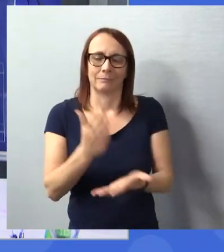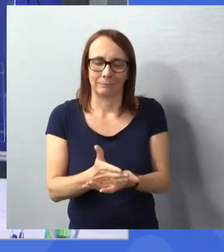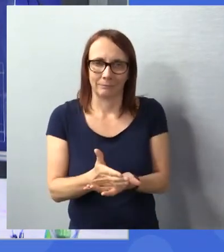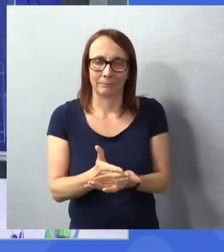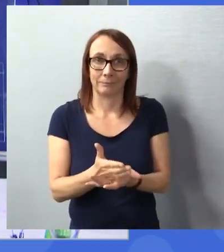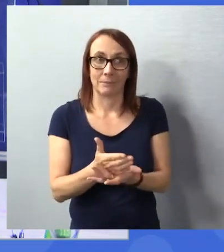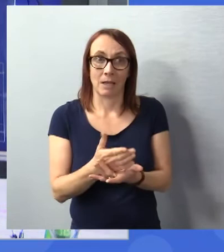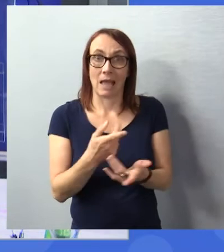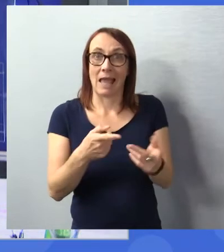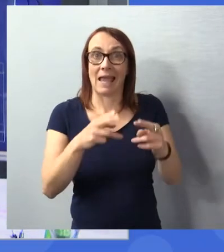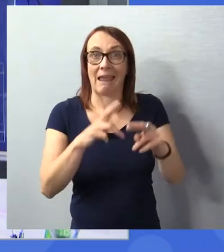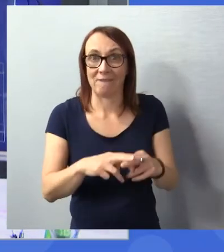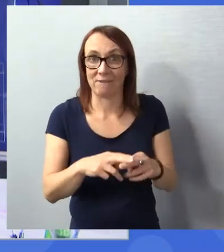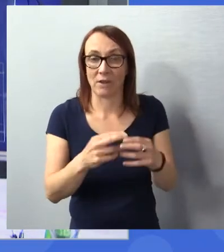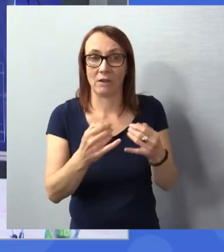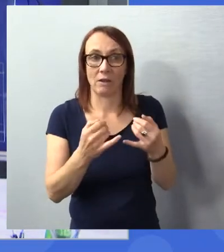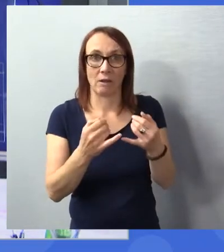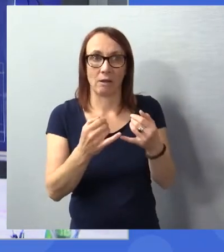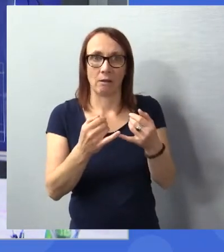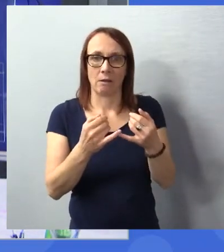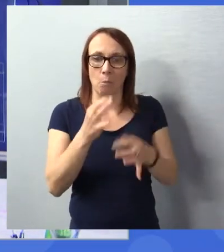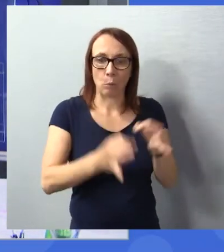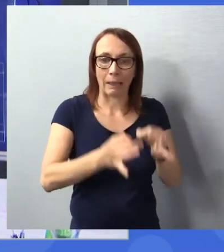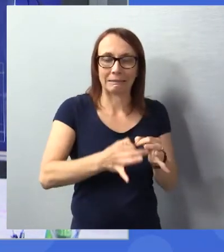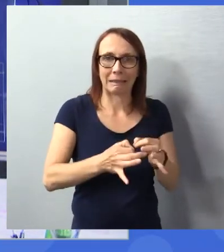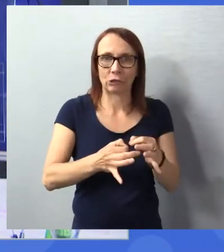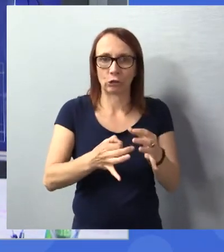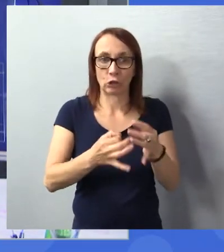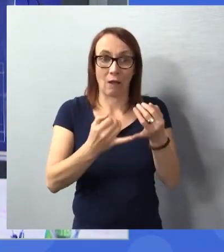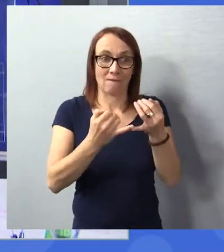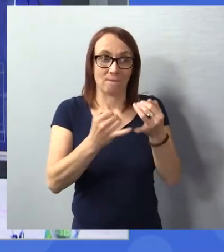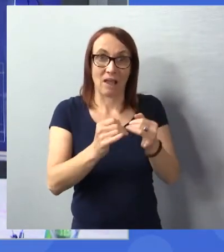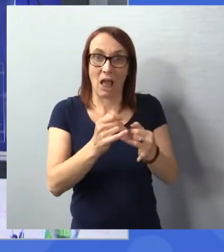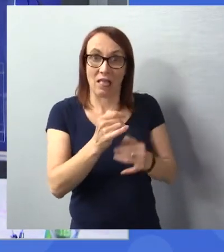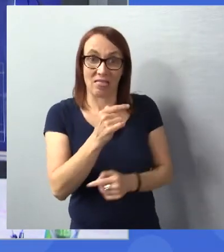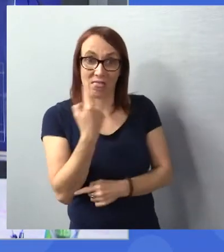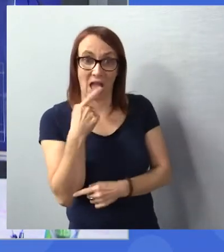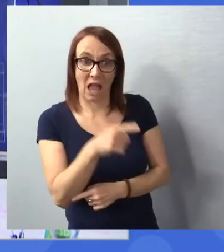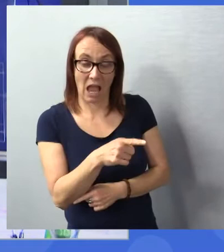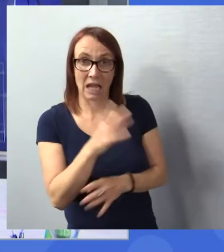for politicians and media who are caught lyin through now supposed to any any